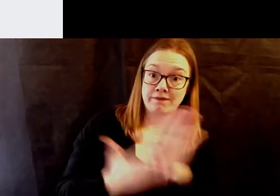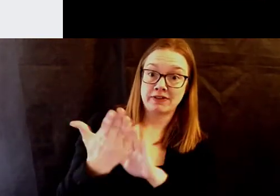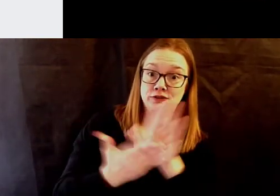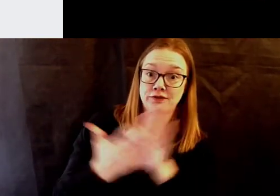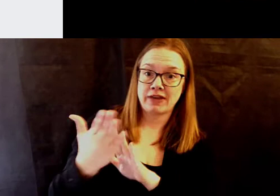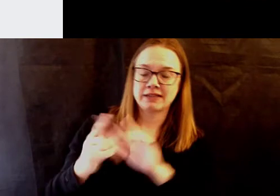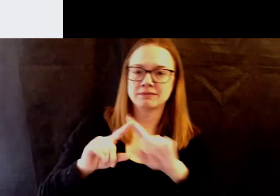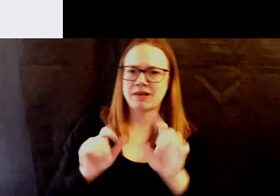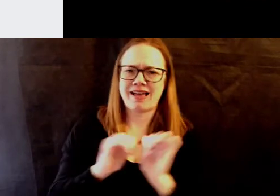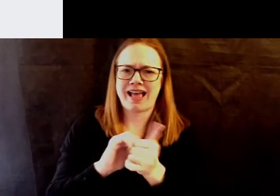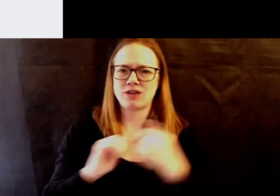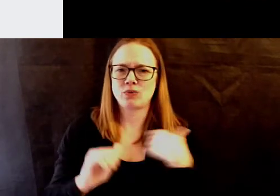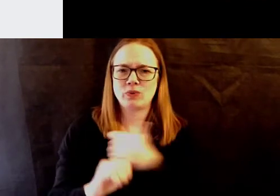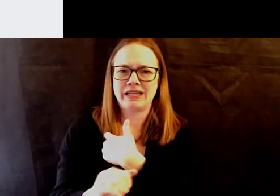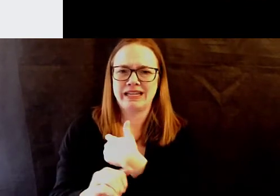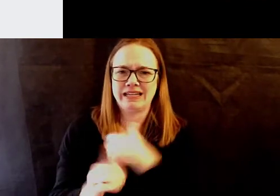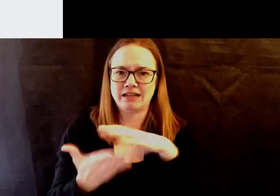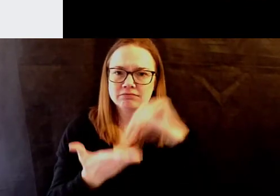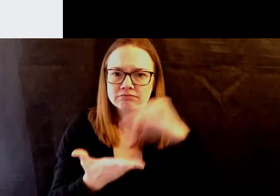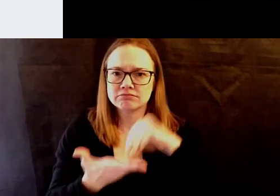That's such a good thing, I think, for all of us